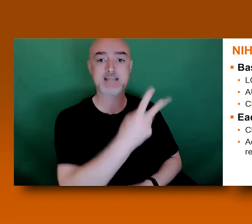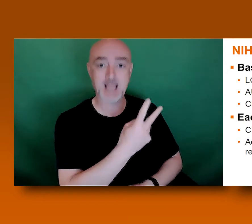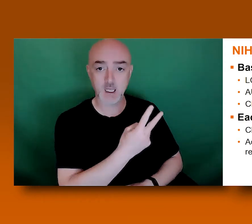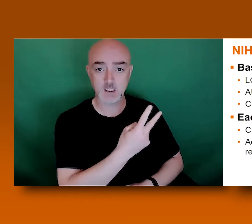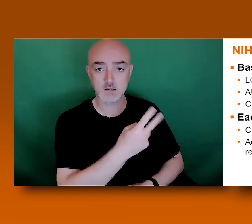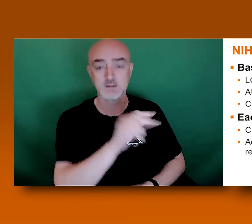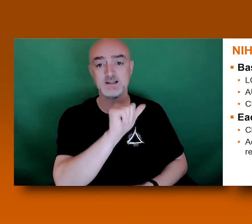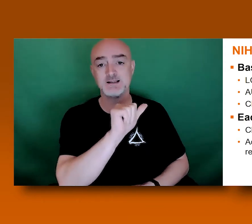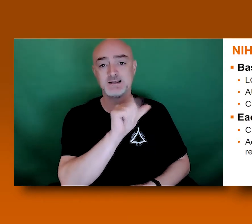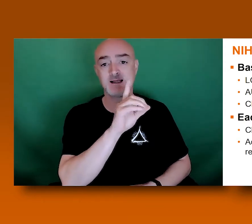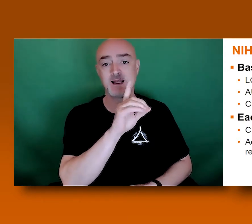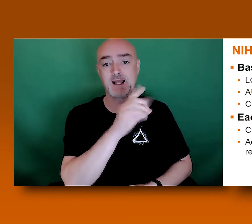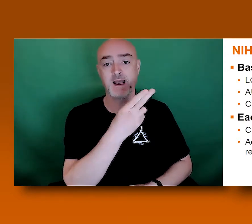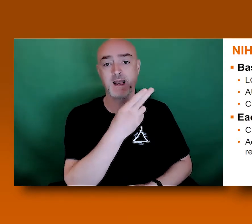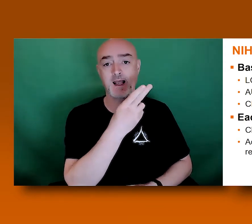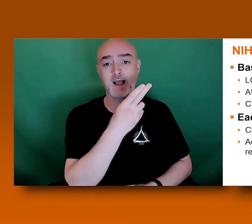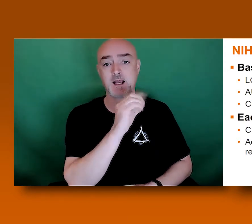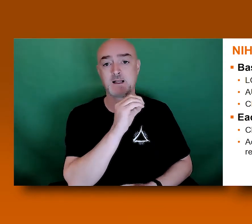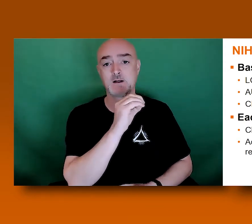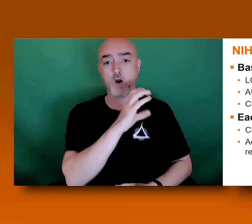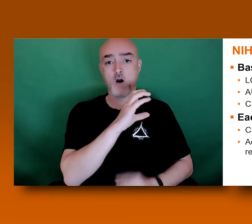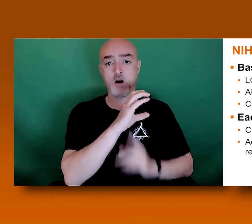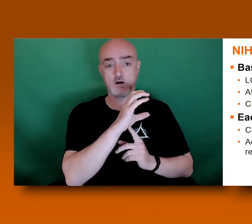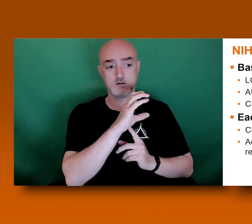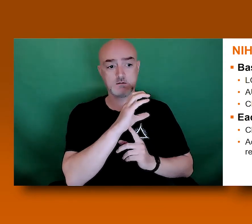The second kind is called ad hoc members.